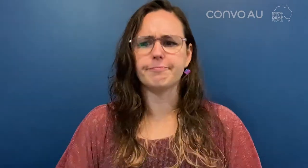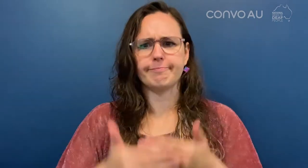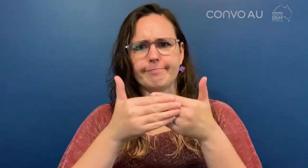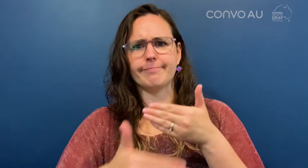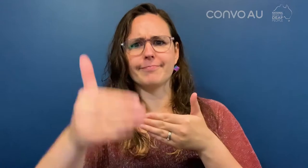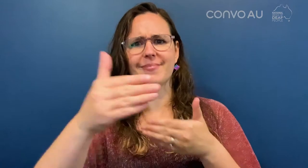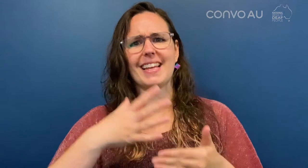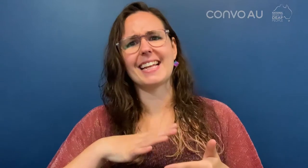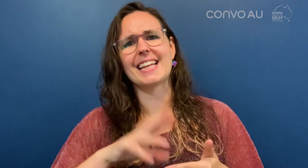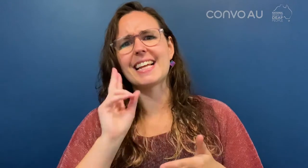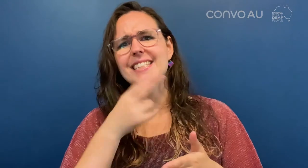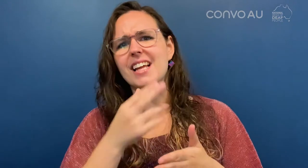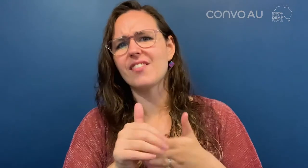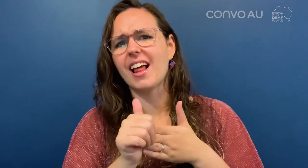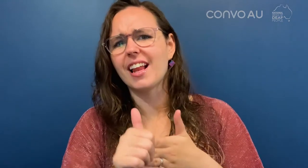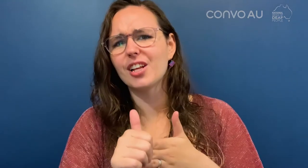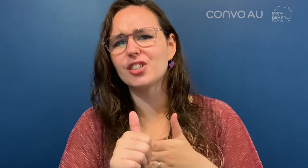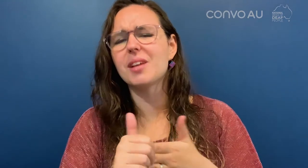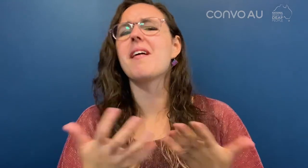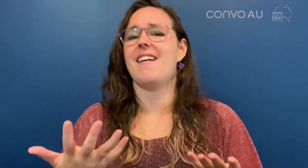From now and into the future, we need Deaf leadership.